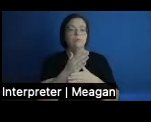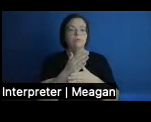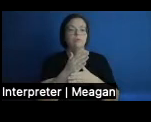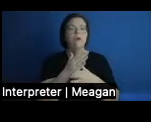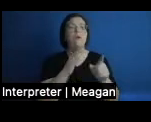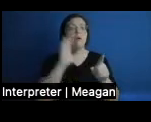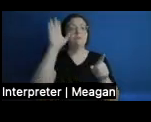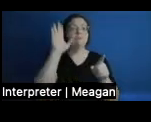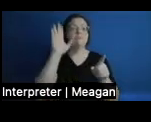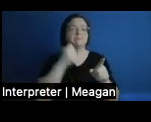we got a hand raised. I'm sorry. Yeah, go ahead.